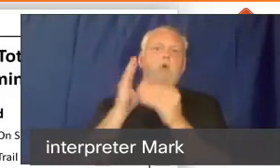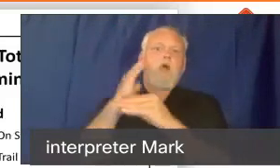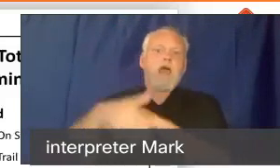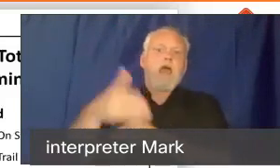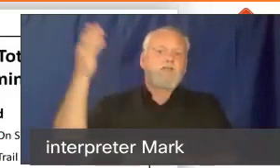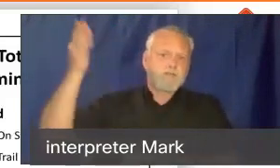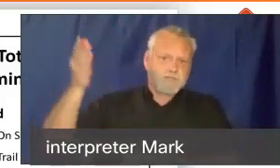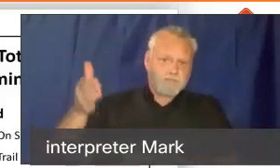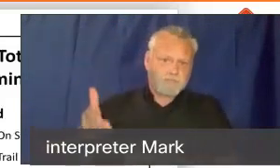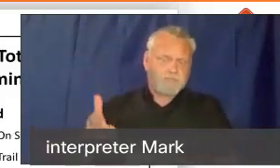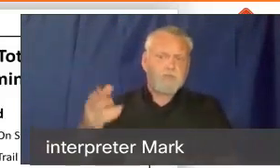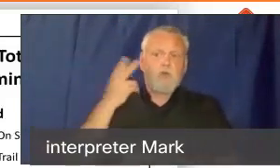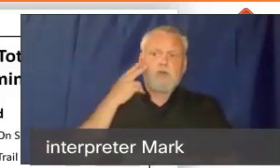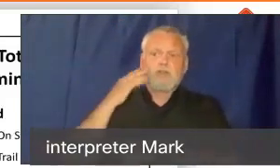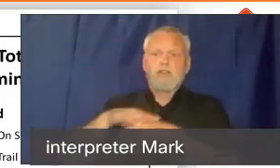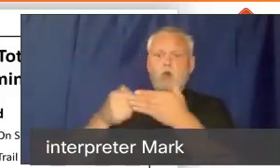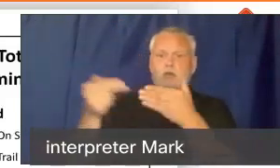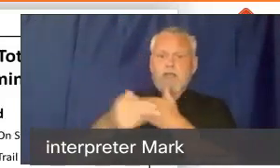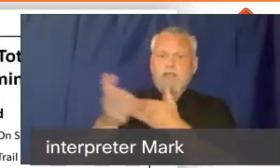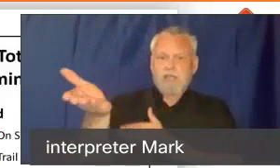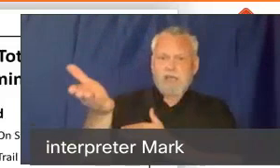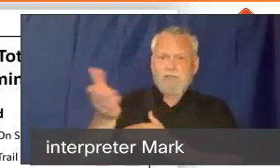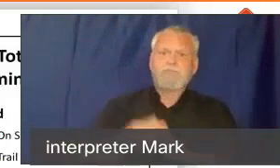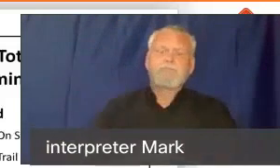You can see on the slide here. I get my pointer up here.